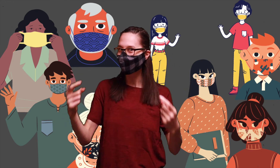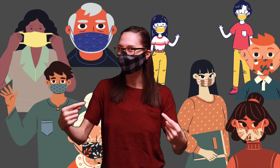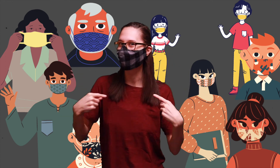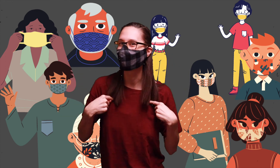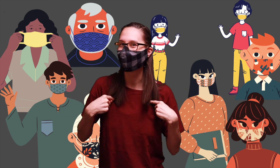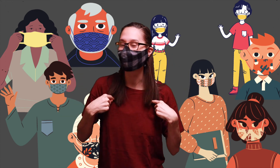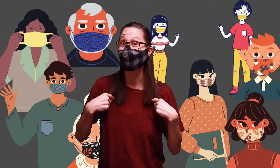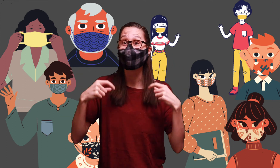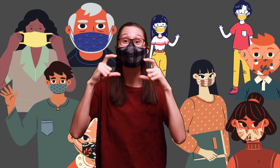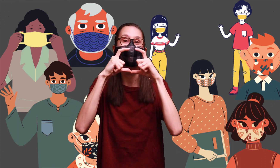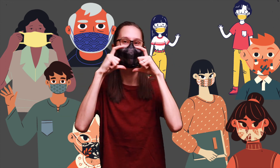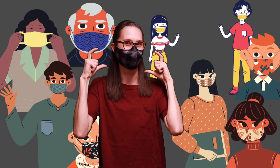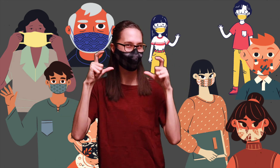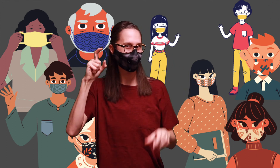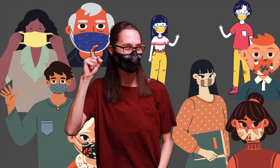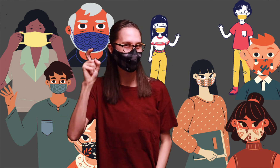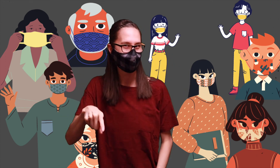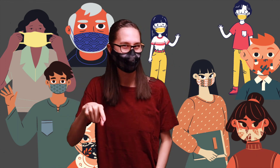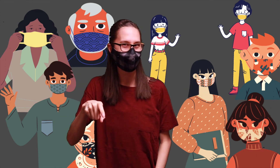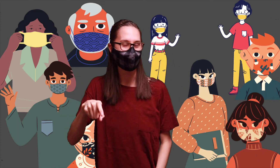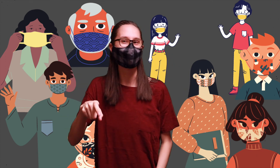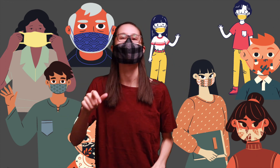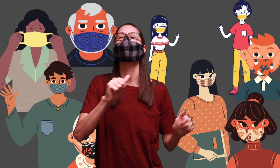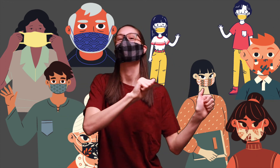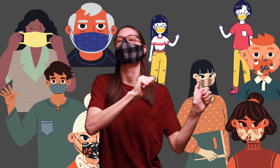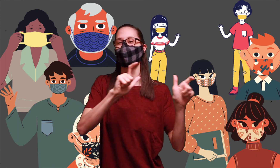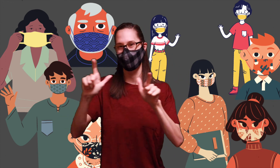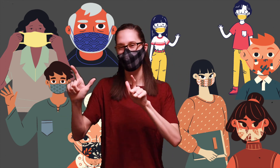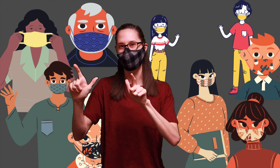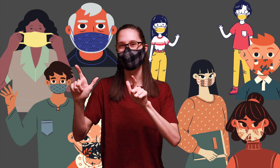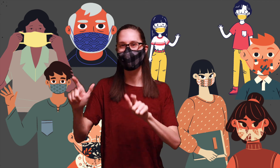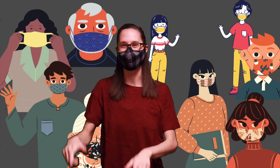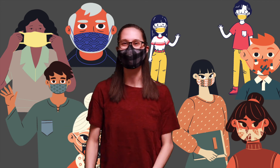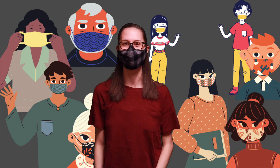...and me! Everyone must wear a mask